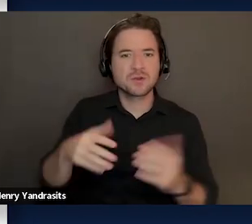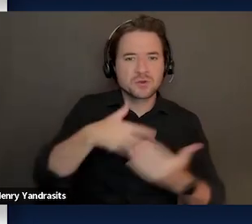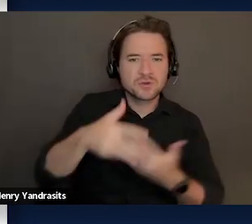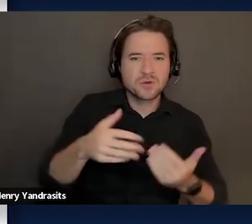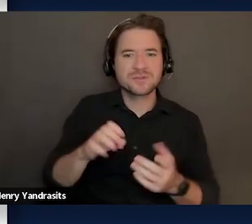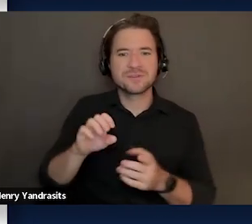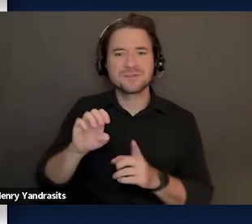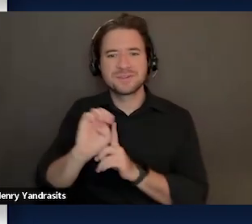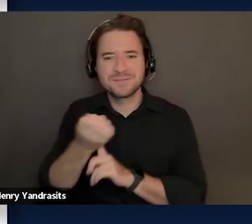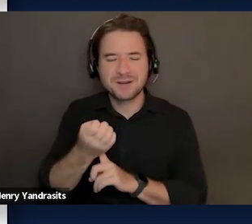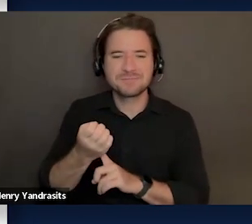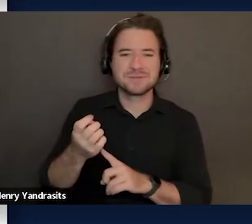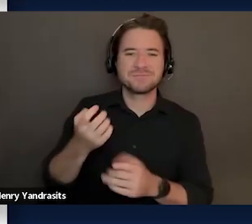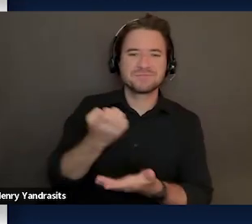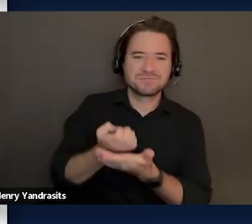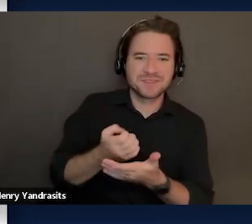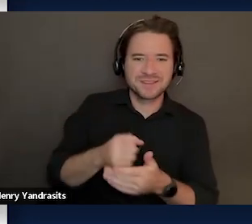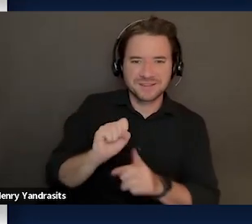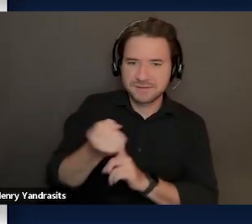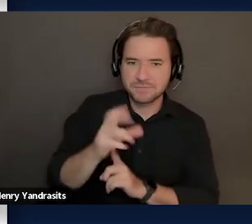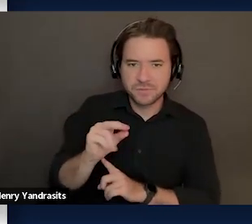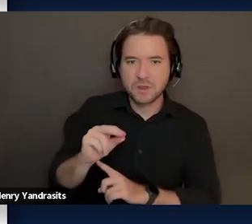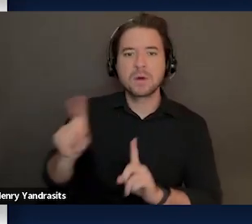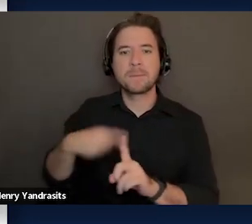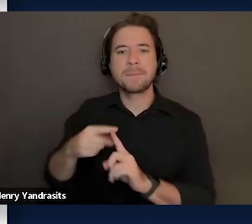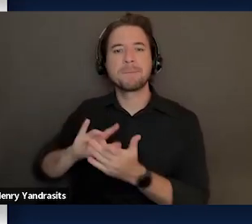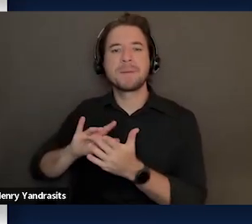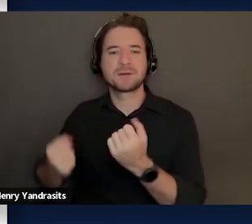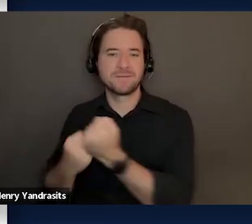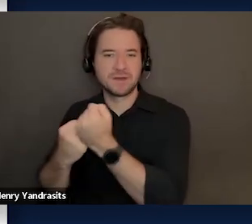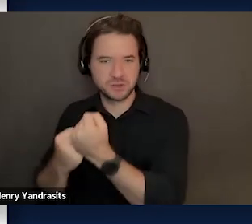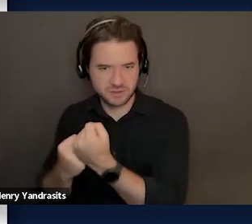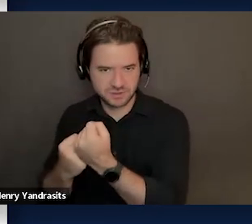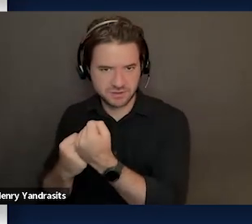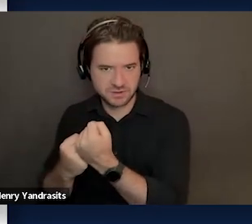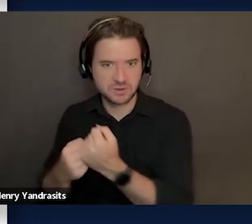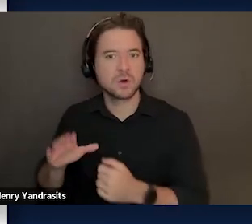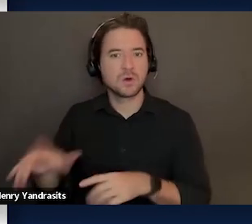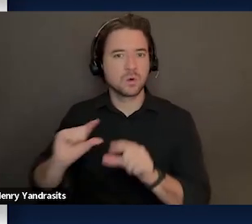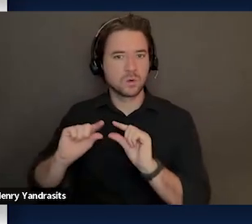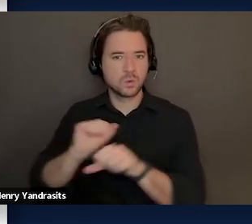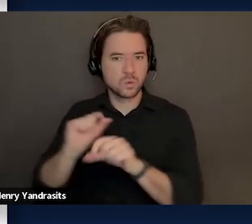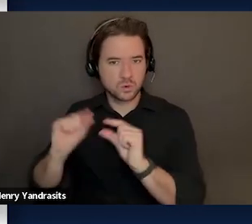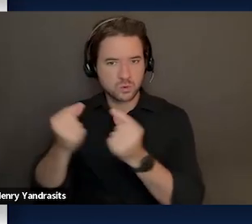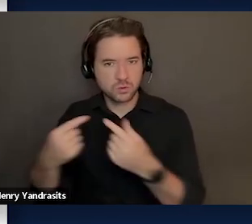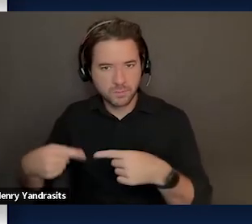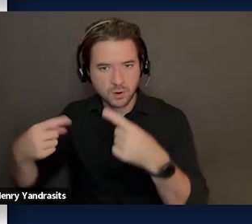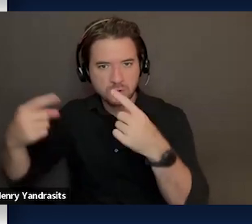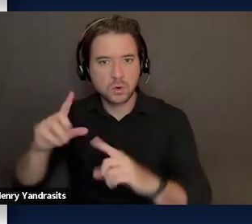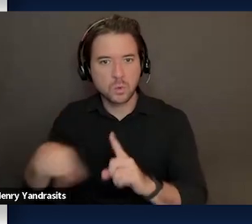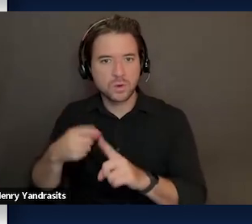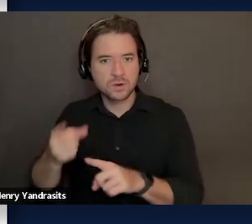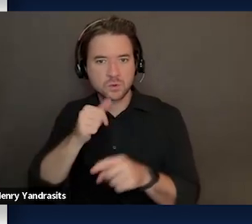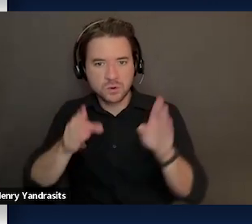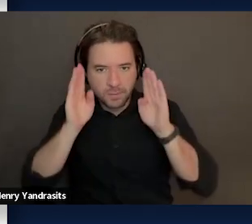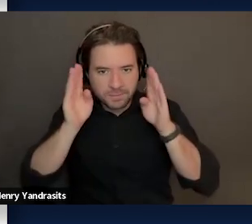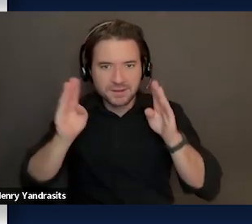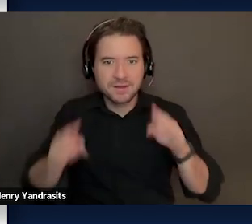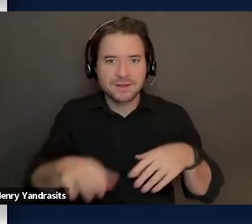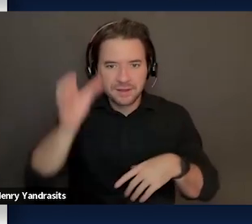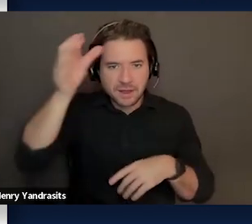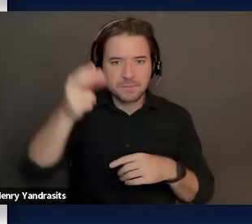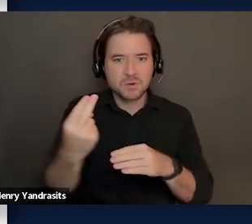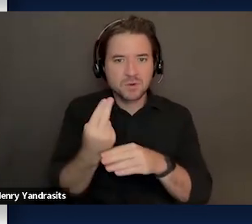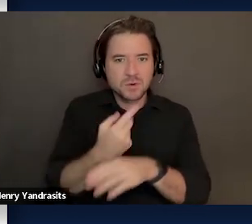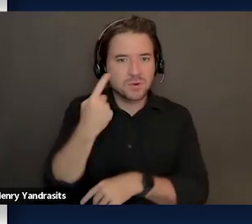It's about condition-specific medical intervention. So, the work… the arguments of the work group here demonstrate that when you're not attentive to the concepts that you're using to think about disability.